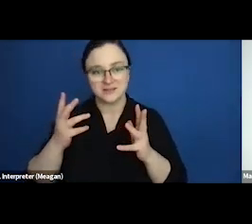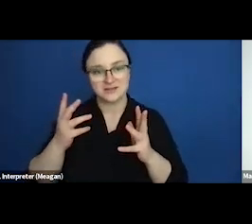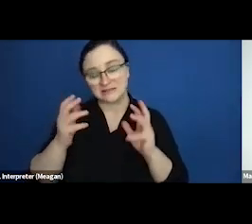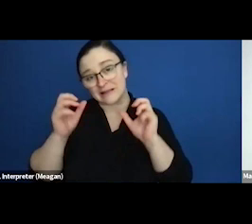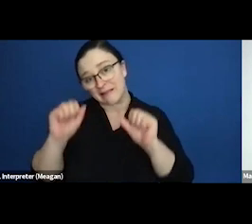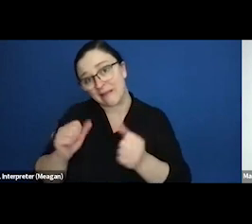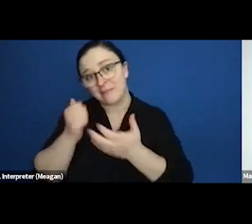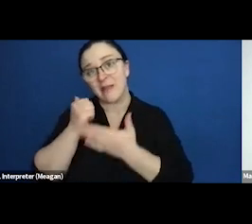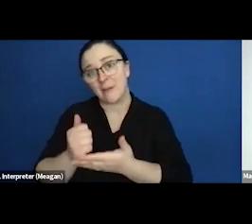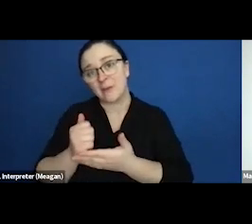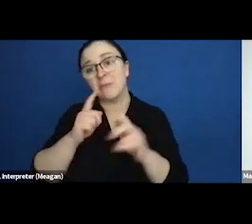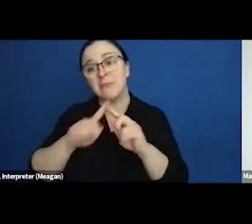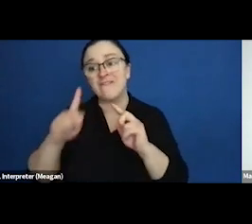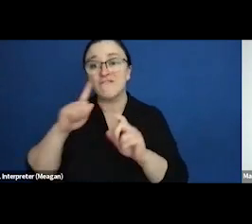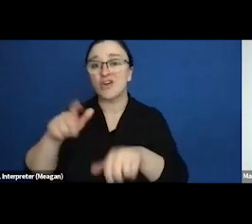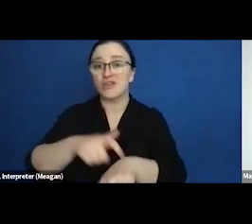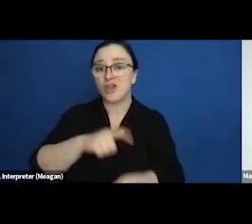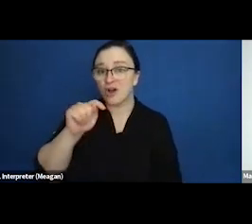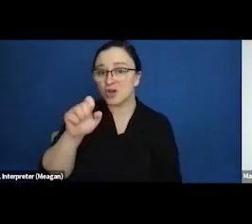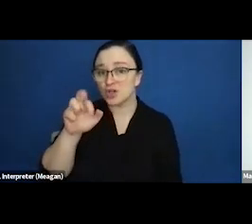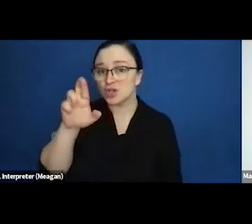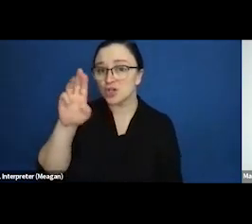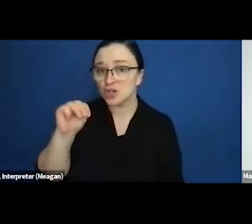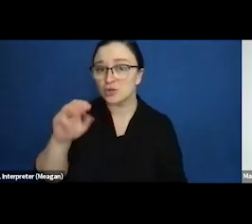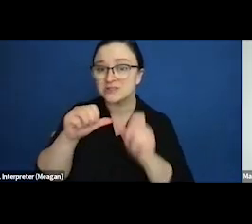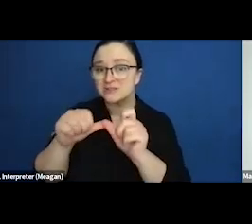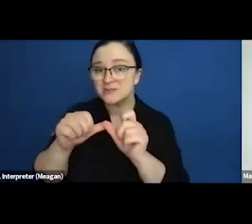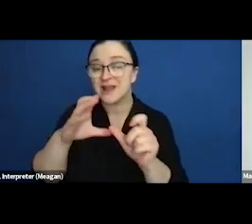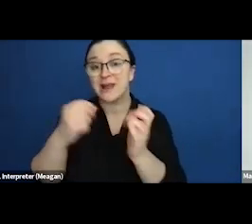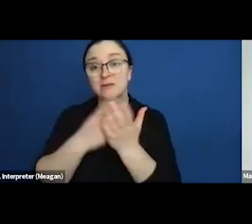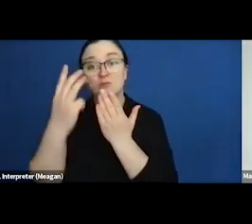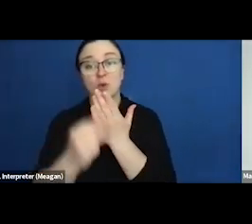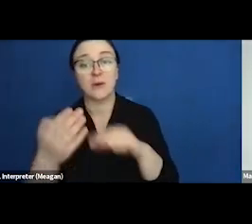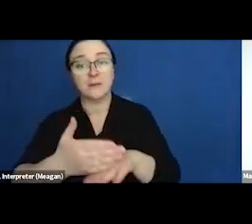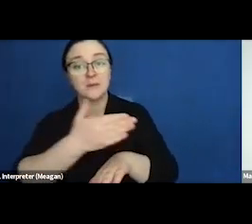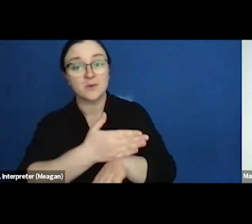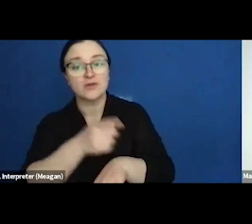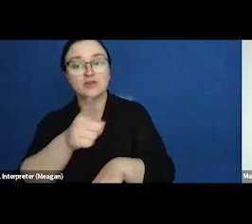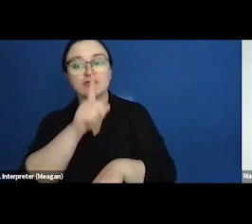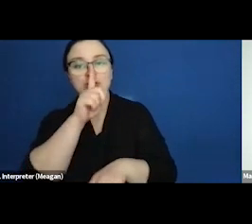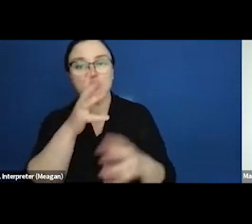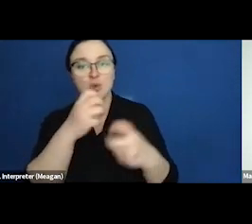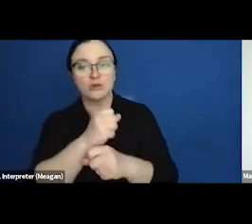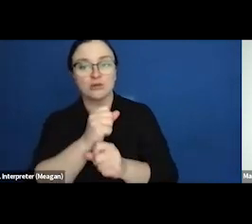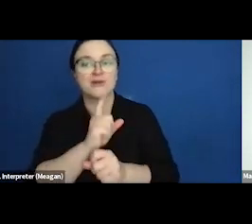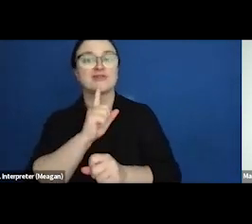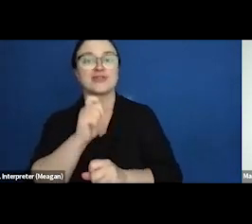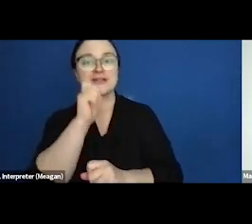for long-term sustainability and program improvement, you really wanna make sure that it's just not a one-and-done process